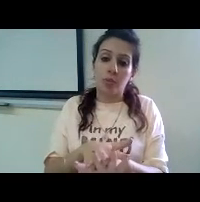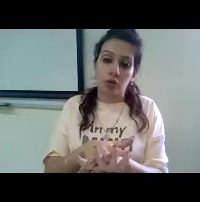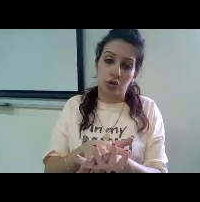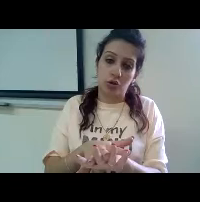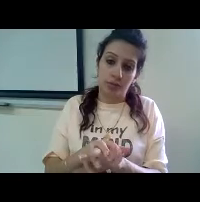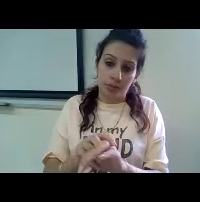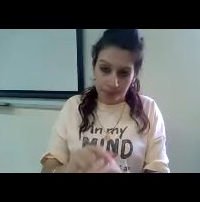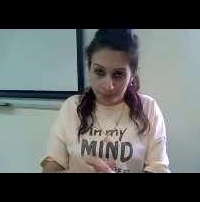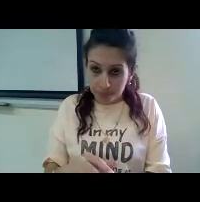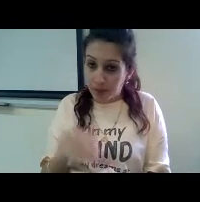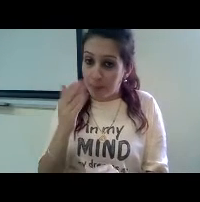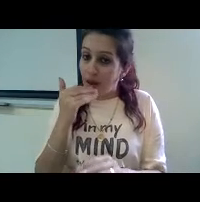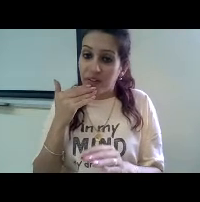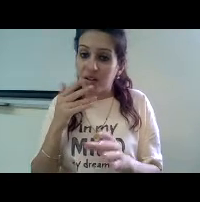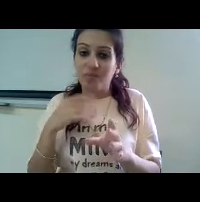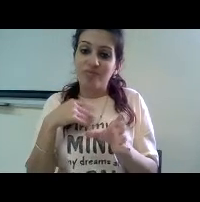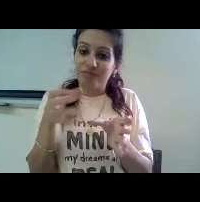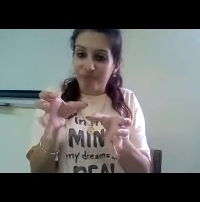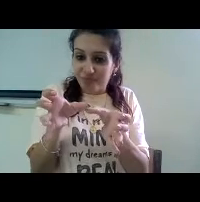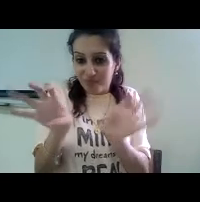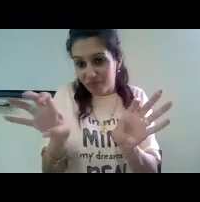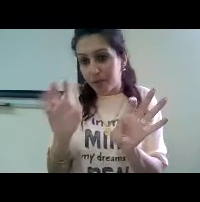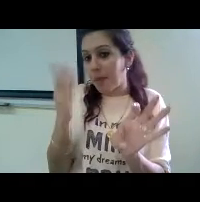when it comes to the educational process.